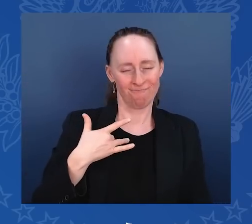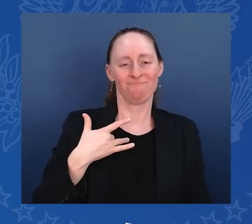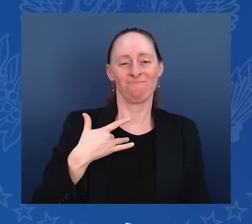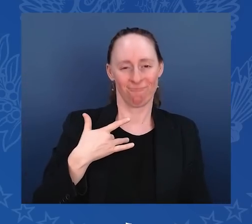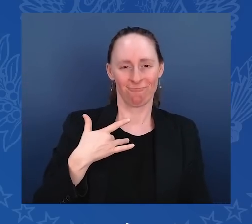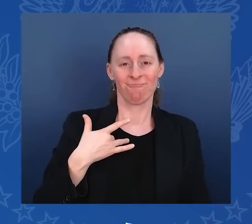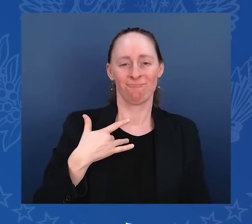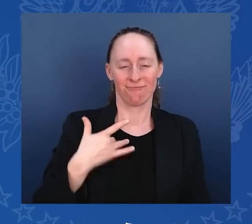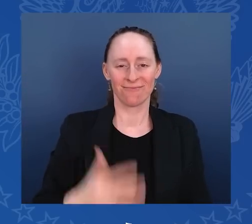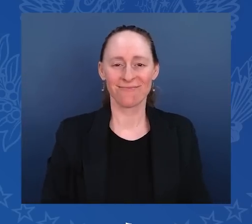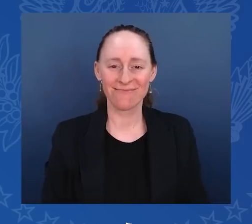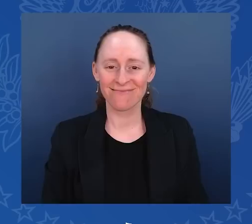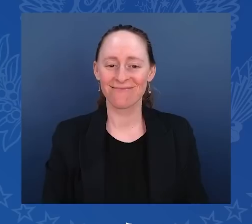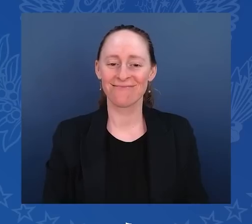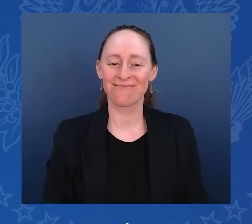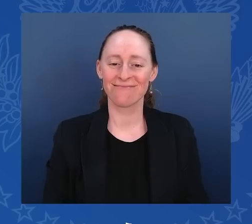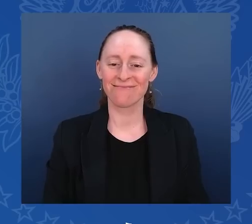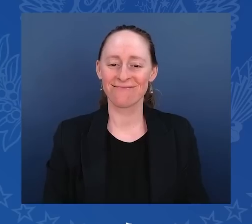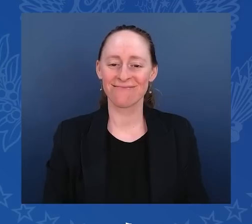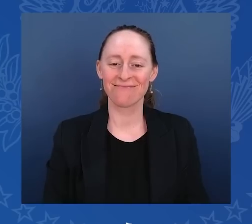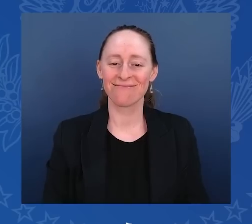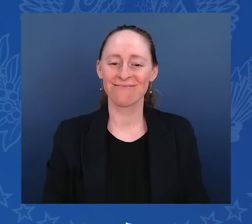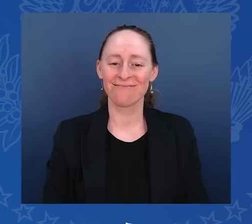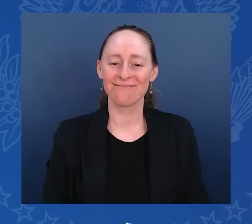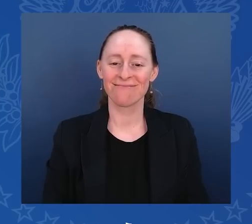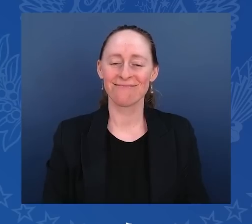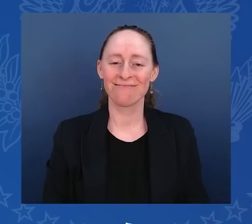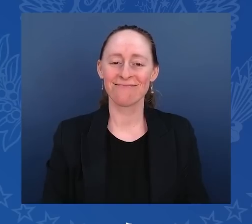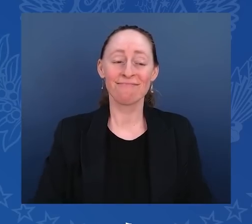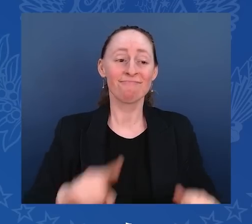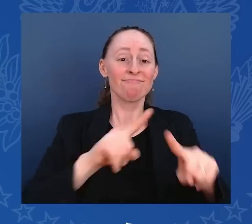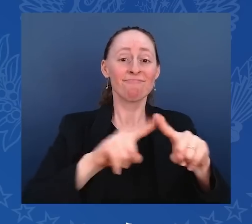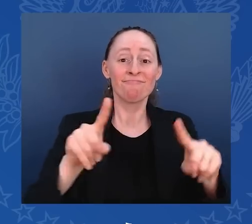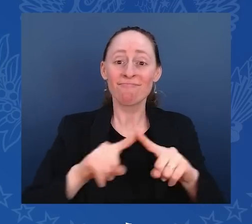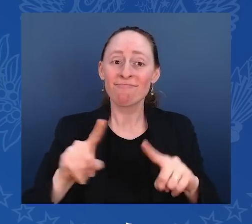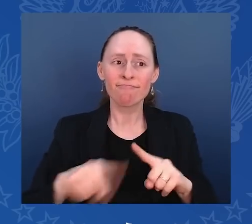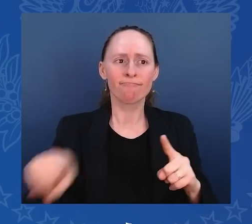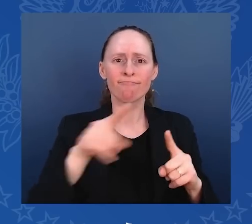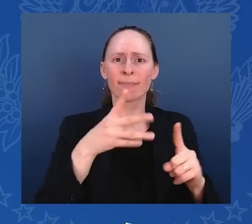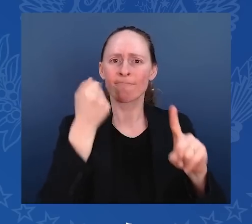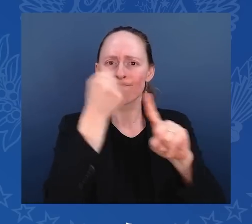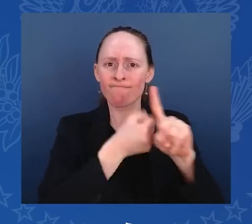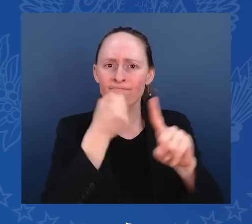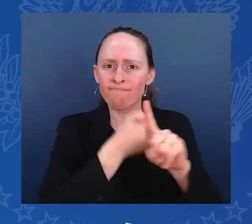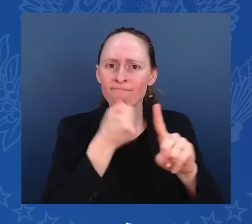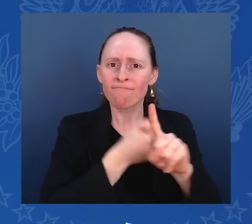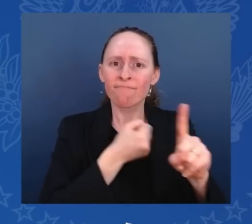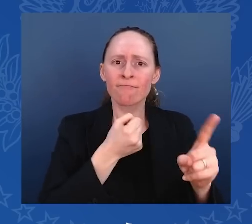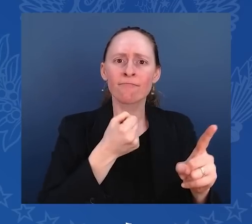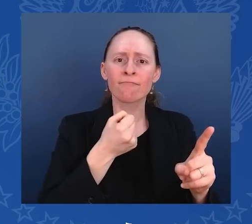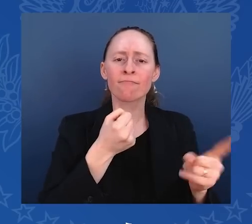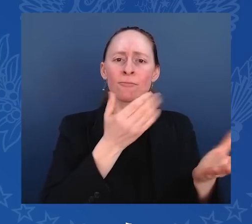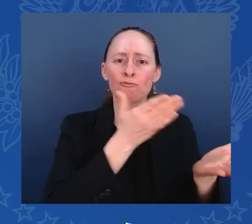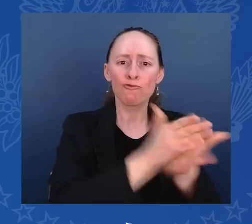like advocates for civil rights, workers rights, immigrant rights, and so much more -- the first former public defender